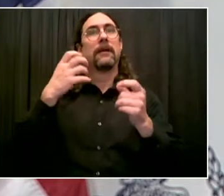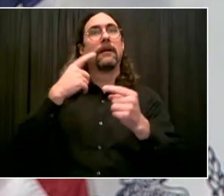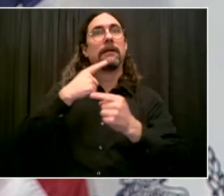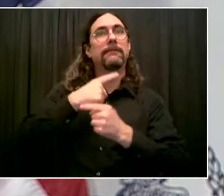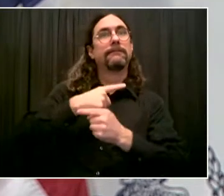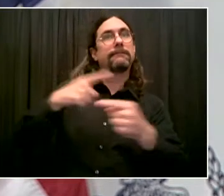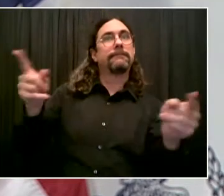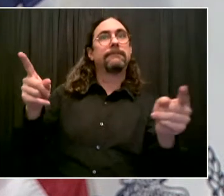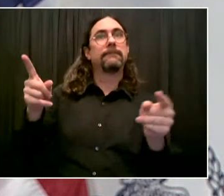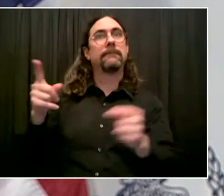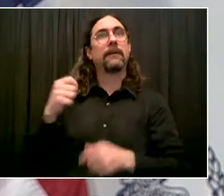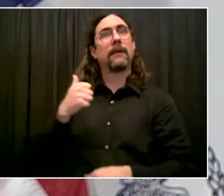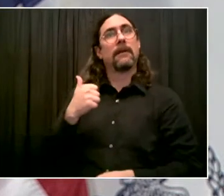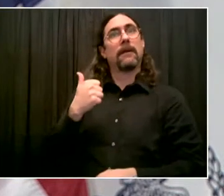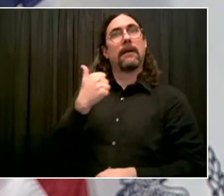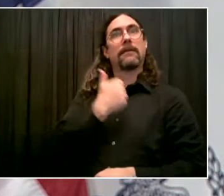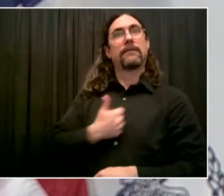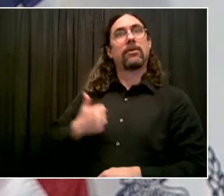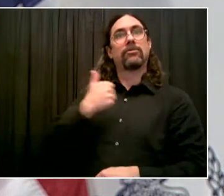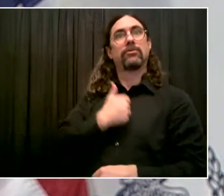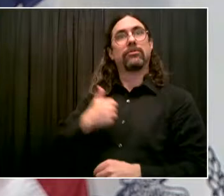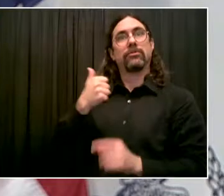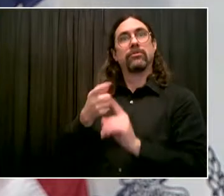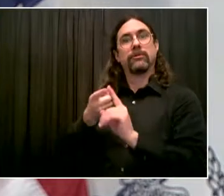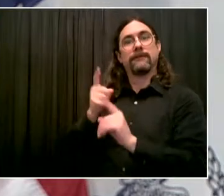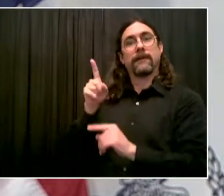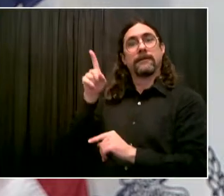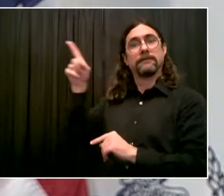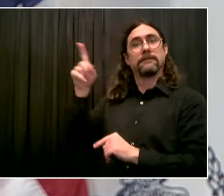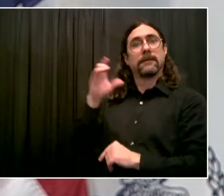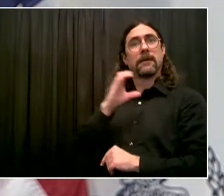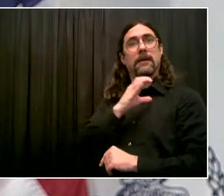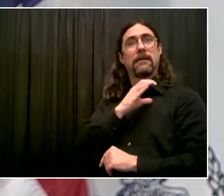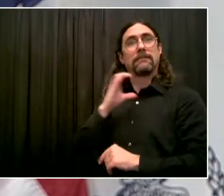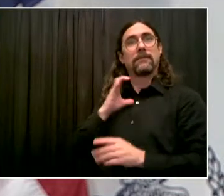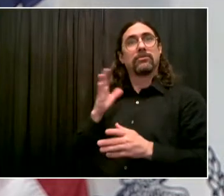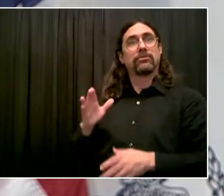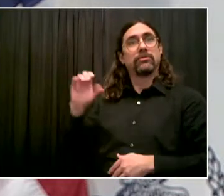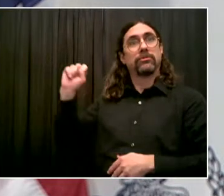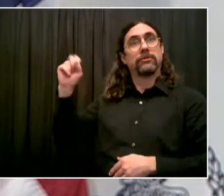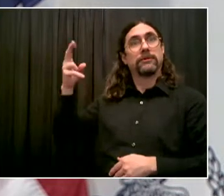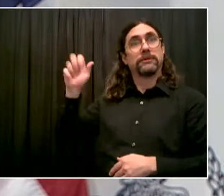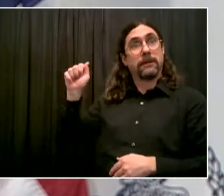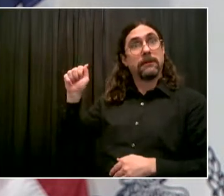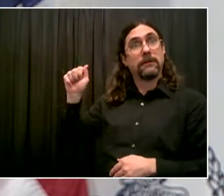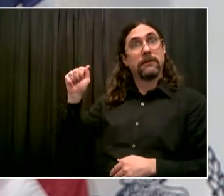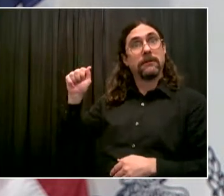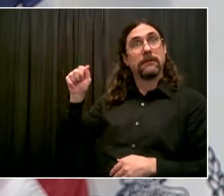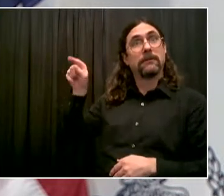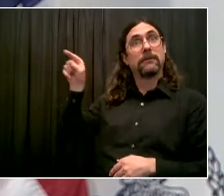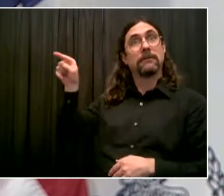APOLOGY FROM COMMISSIONER SHEA, I THINK K E H HAD MADE PREVIOUSLY TO